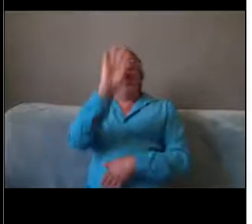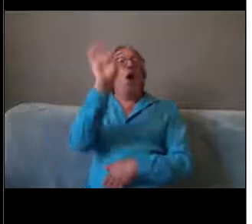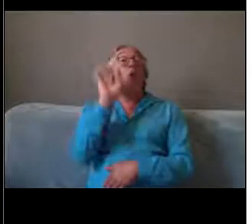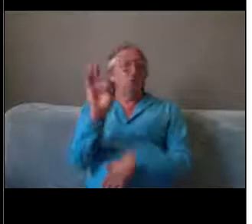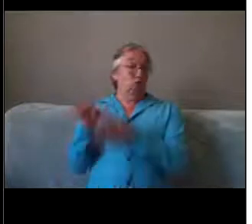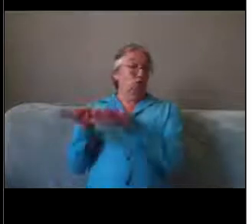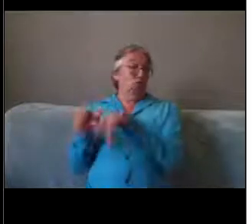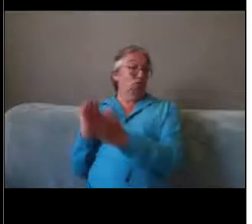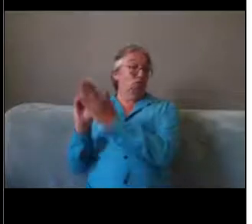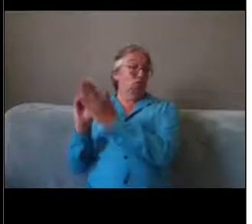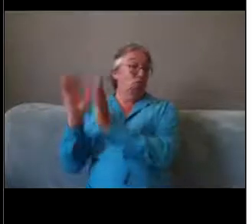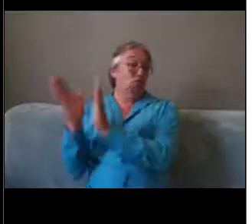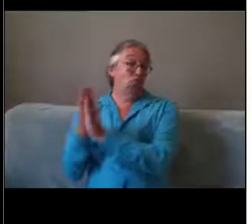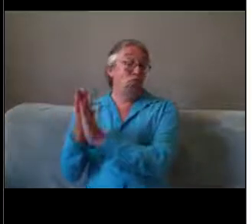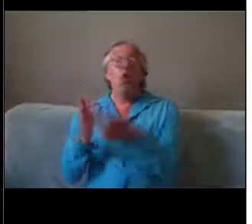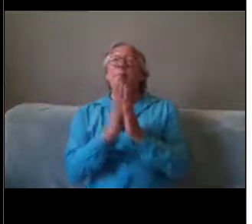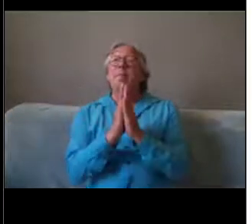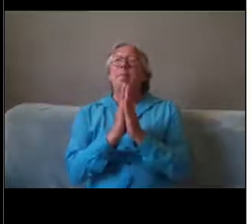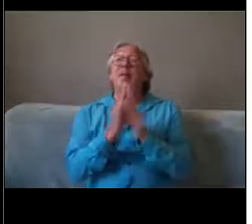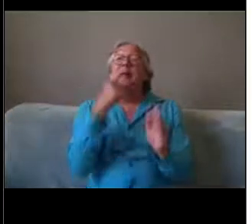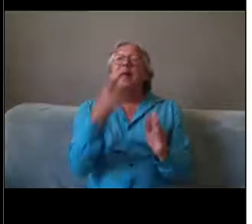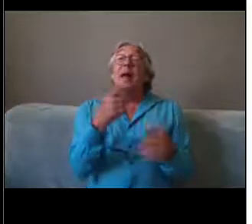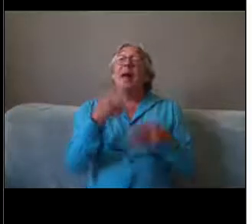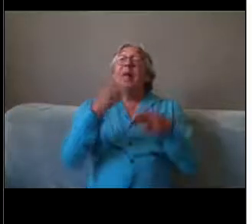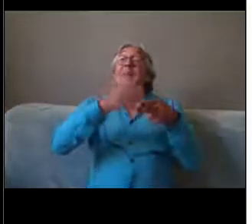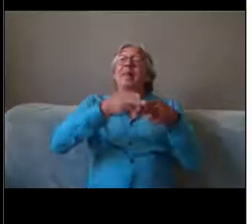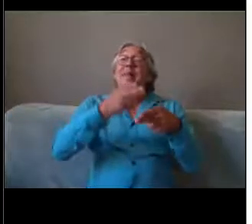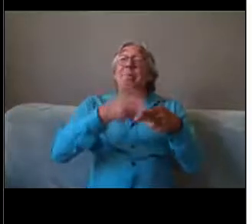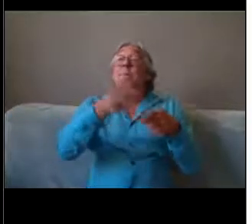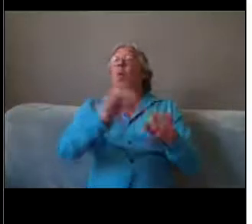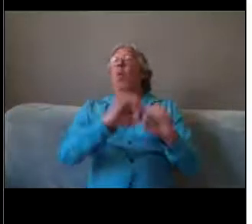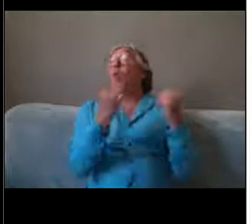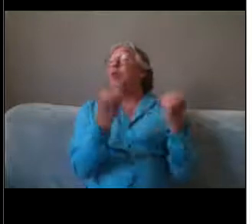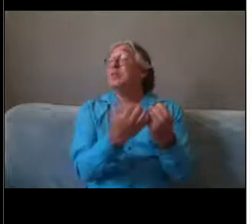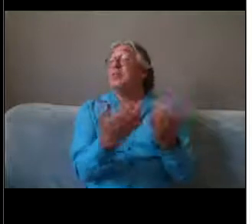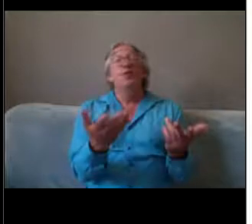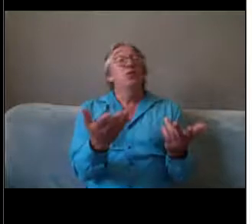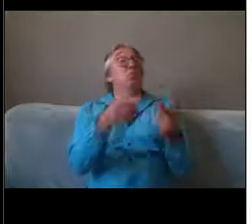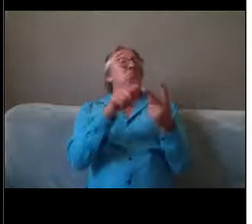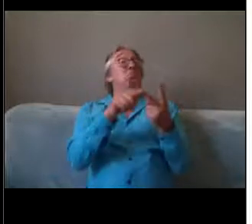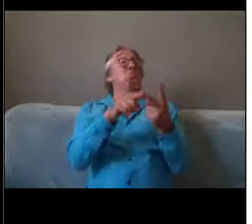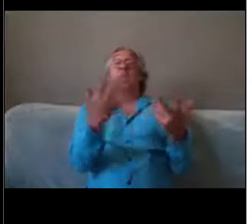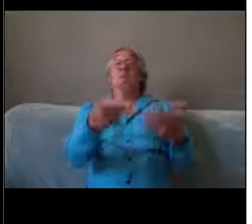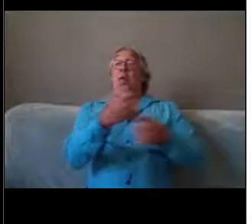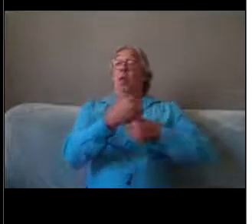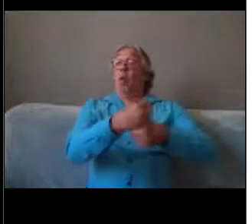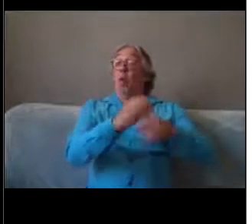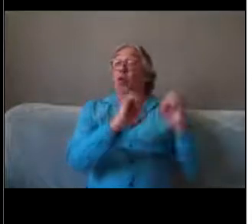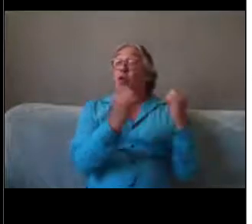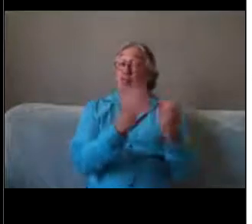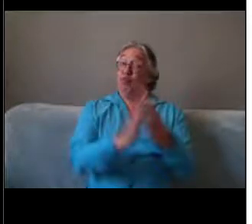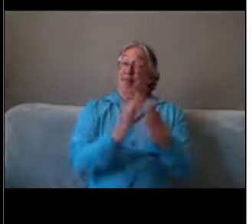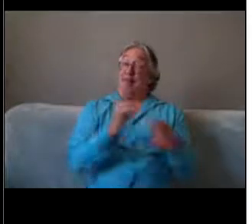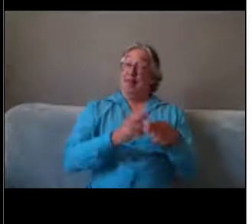You'll find the link that brings you to the ongoing live captioning.